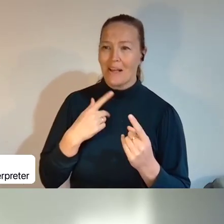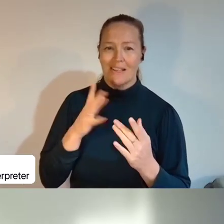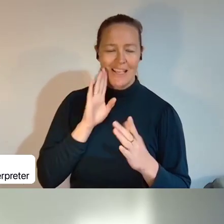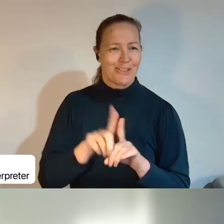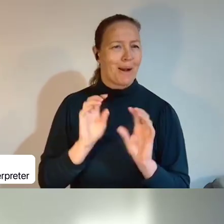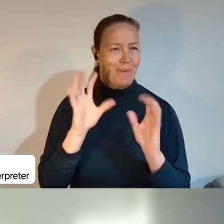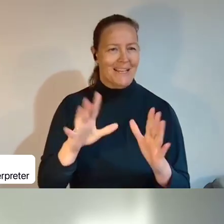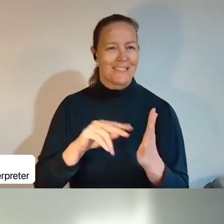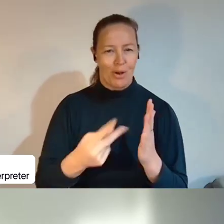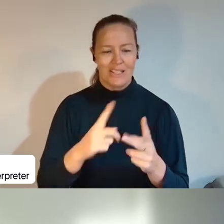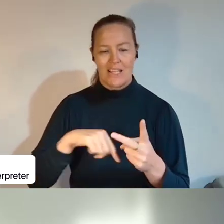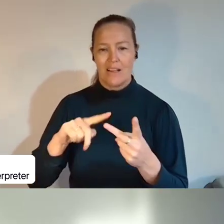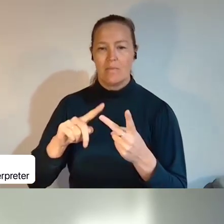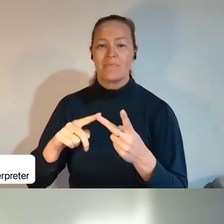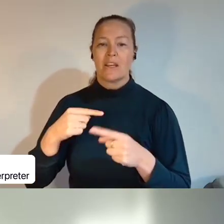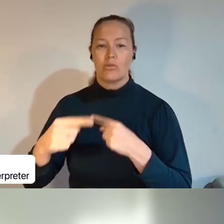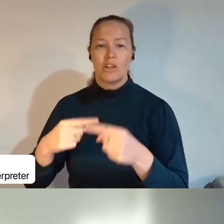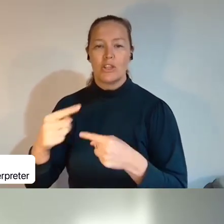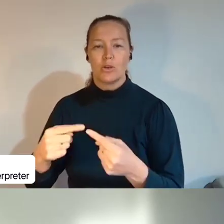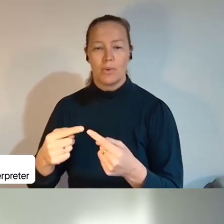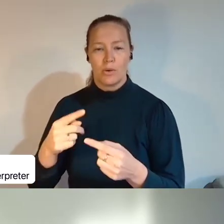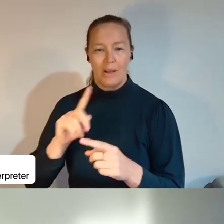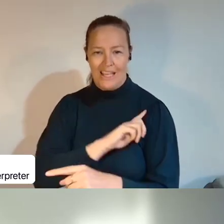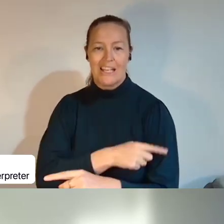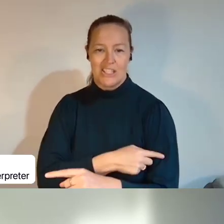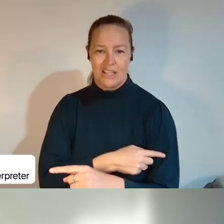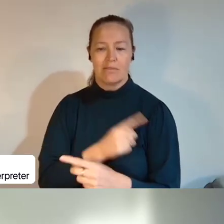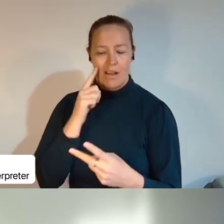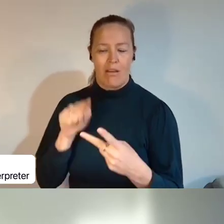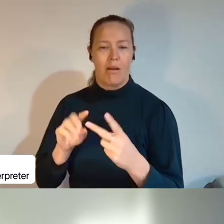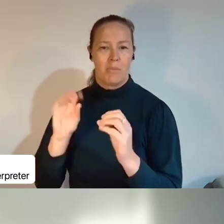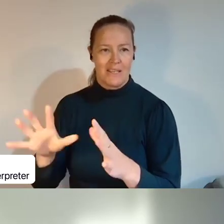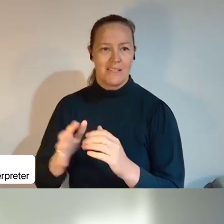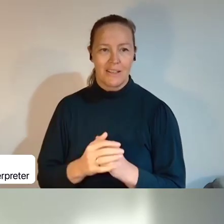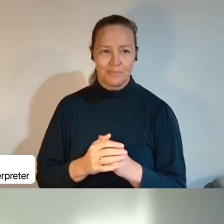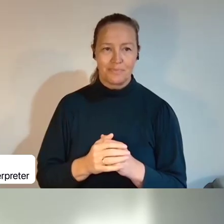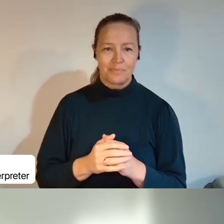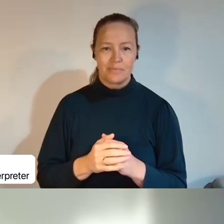And also renewable energy, which I do know about and think is incredible. So Tane sounds exactly